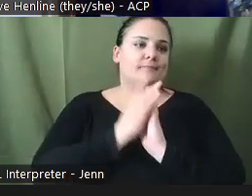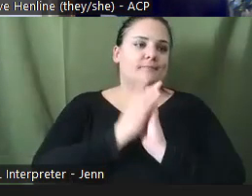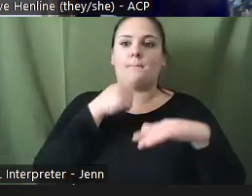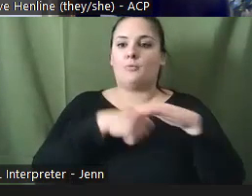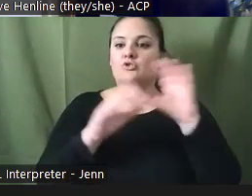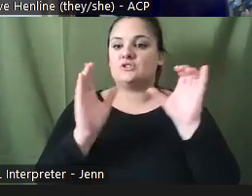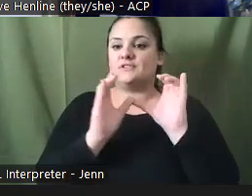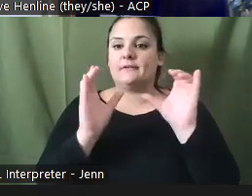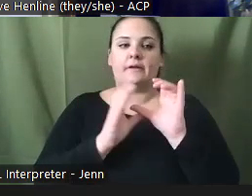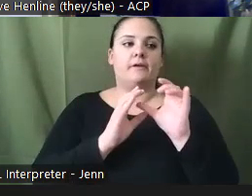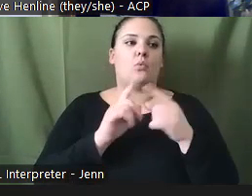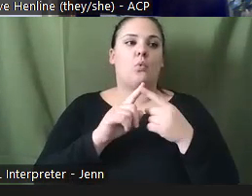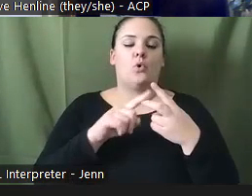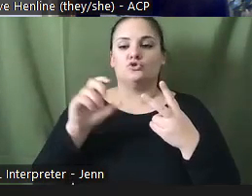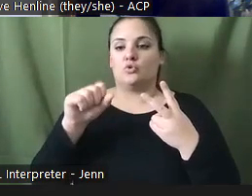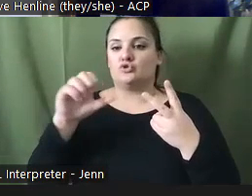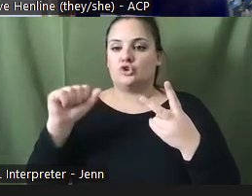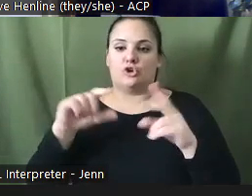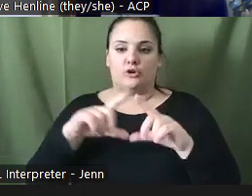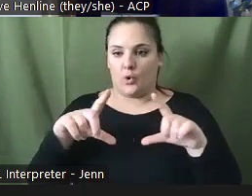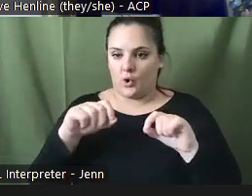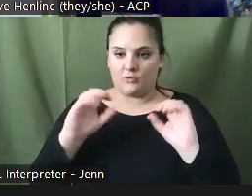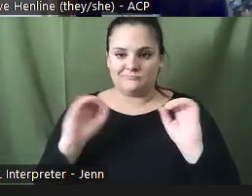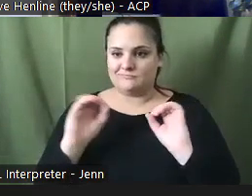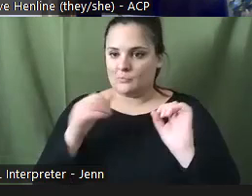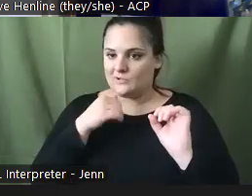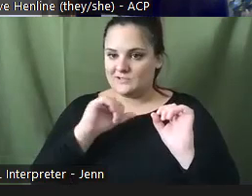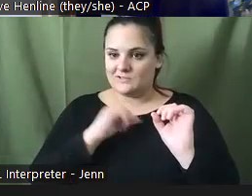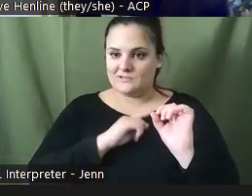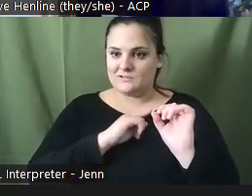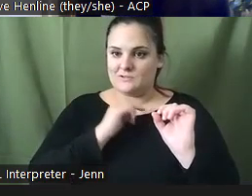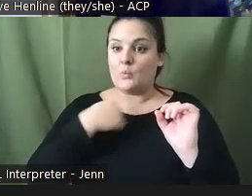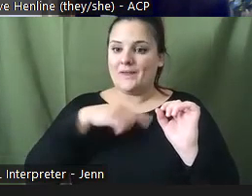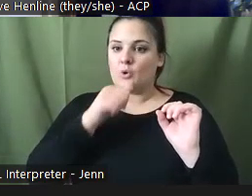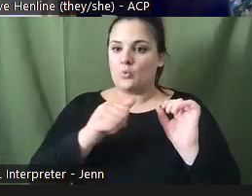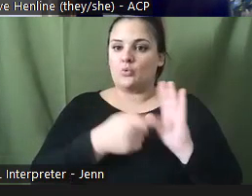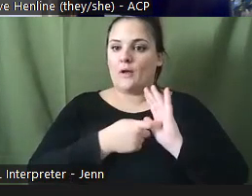when you're enrolling in the program. If you are living in Colorado, that is sufficient.